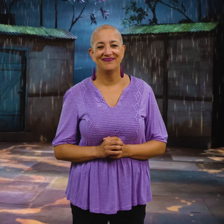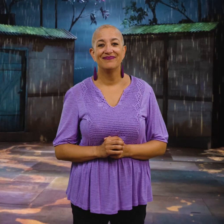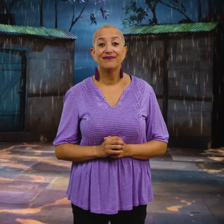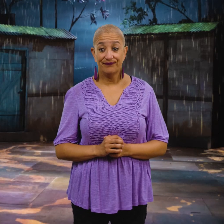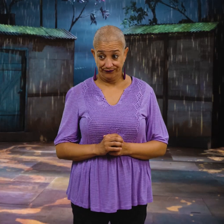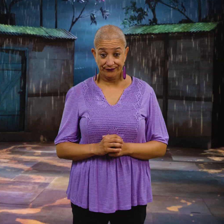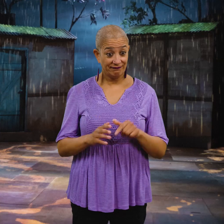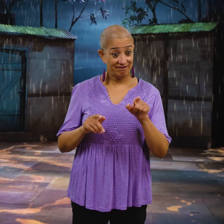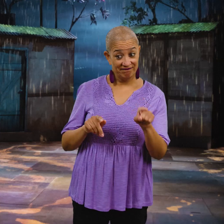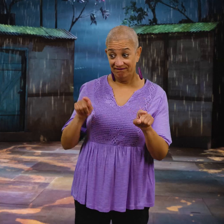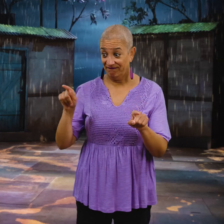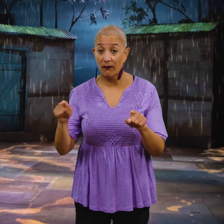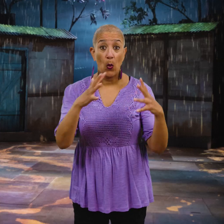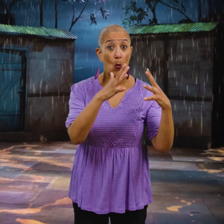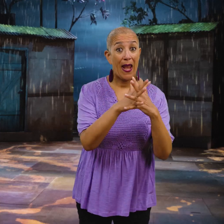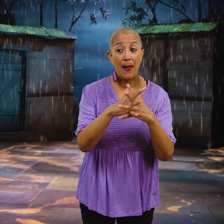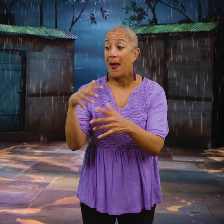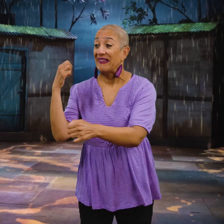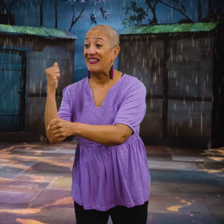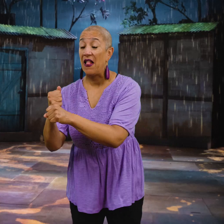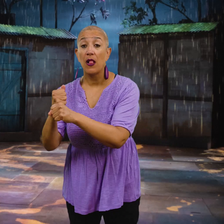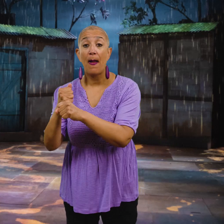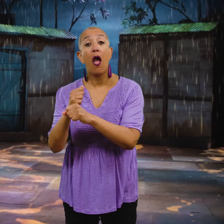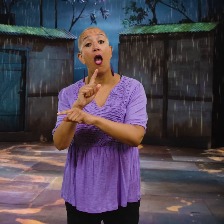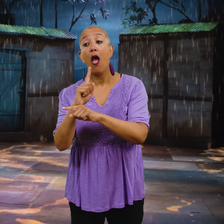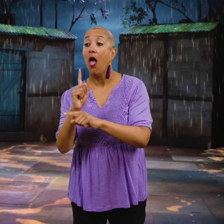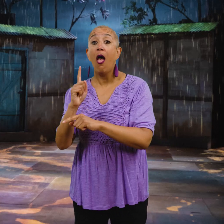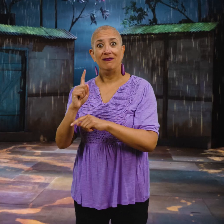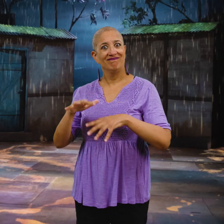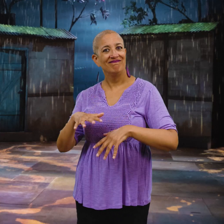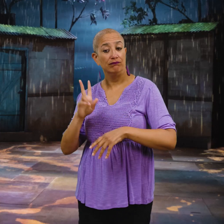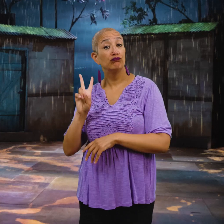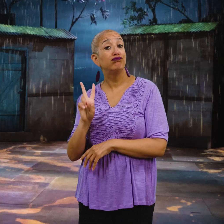Together, William and Gilbert begin secondary school.